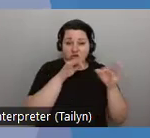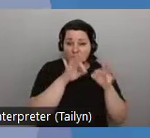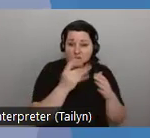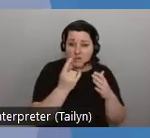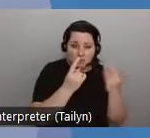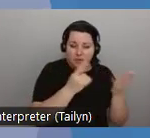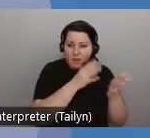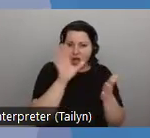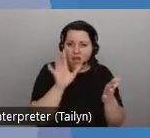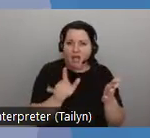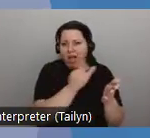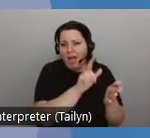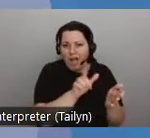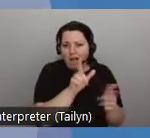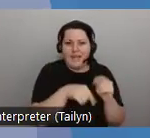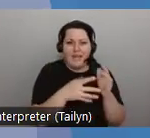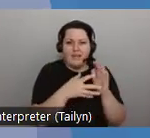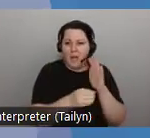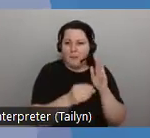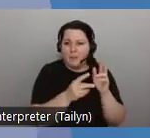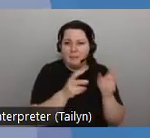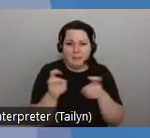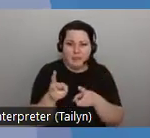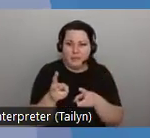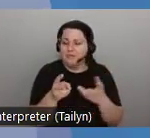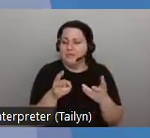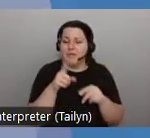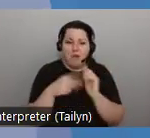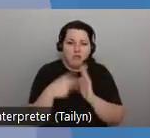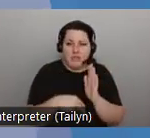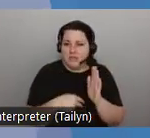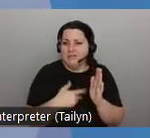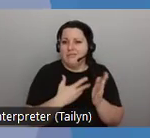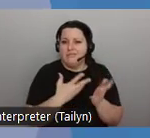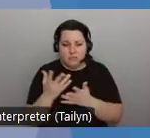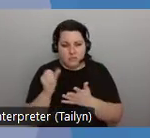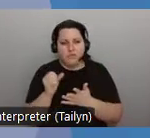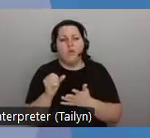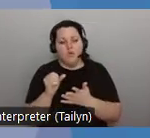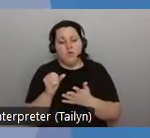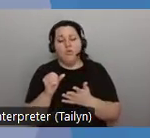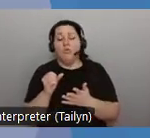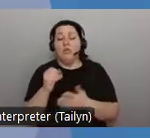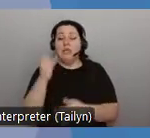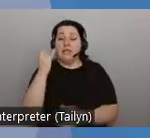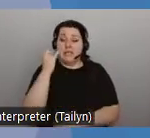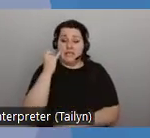especially the surrounding text like your instructions or something, because the cursor can't get to it, copy paste information, and read it out,